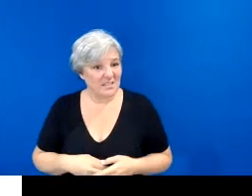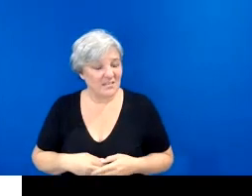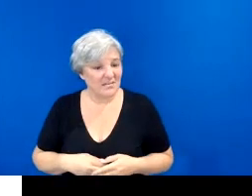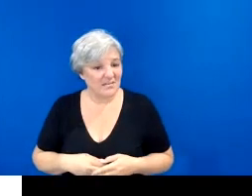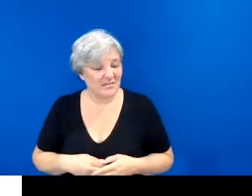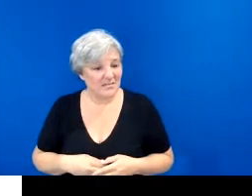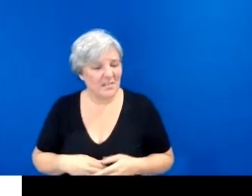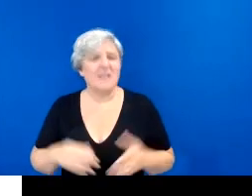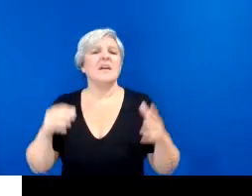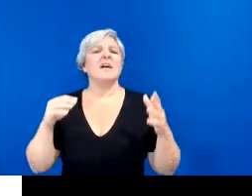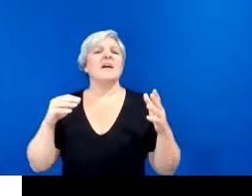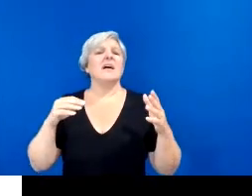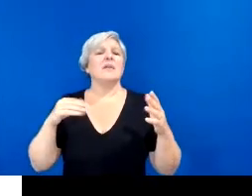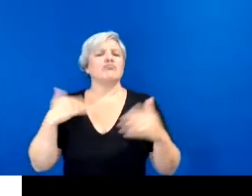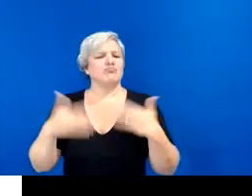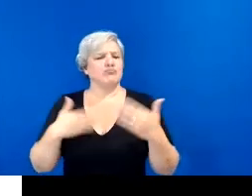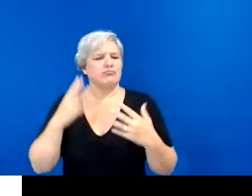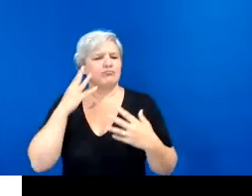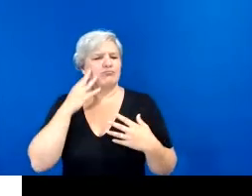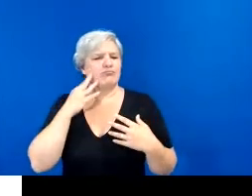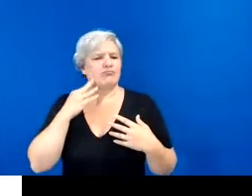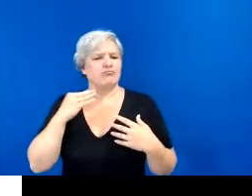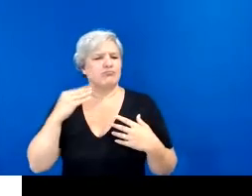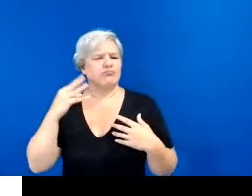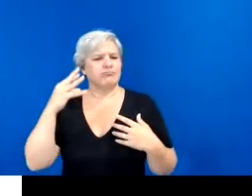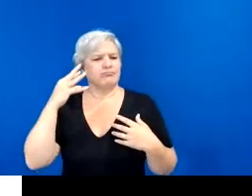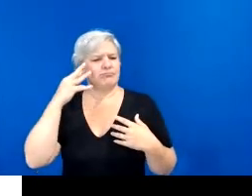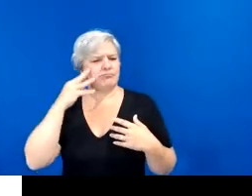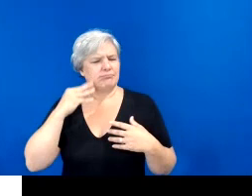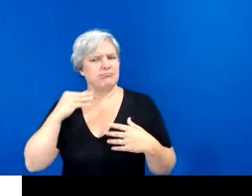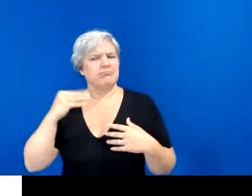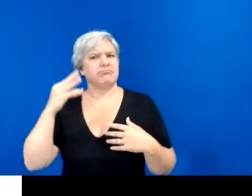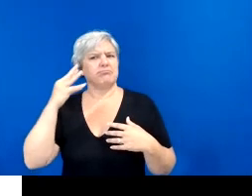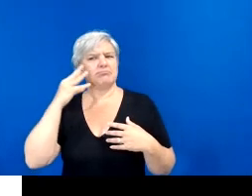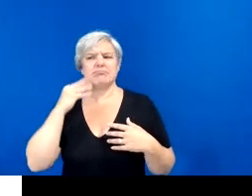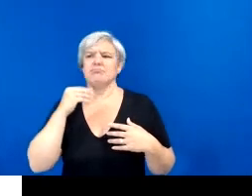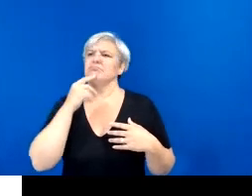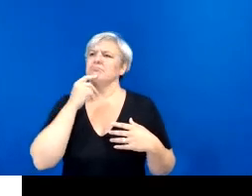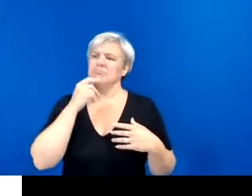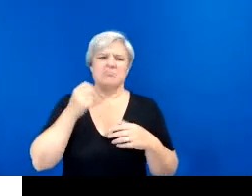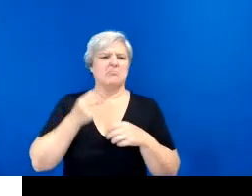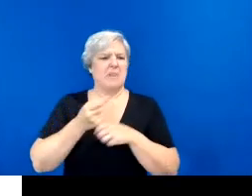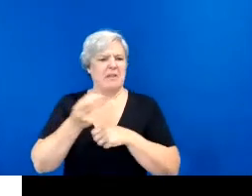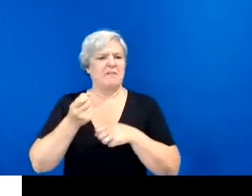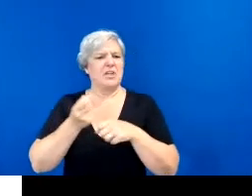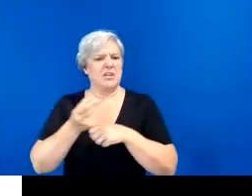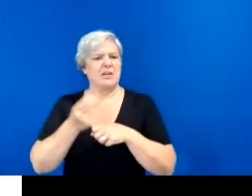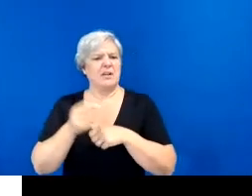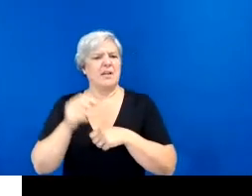As I became a more experienced instructor. And as SLOs came into my life